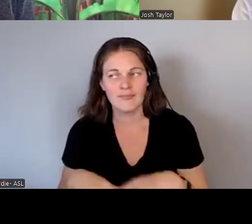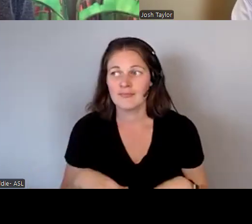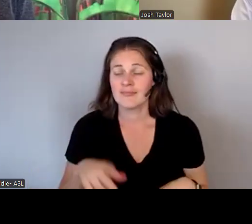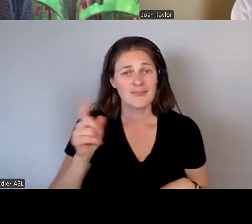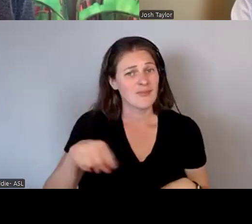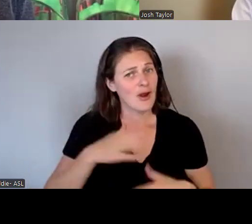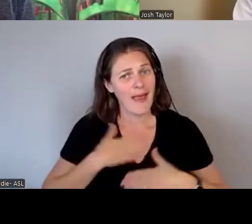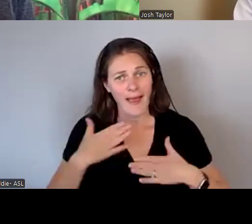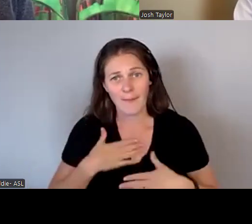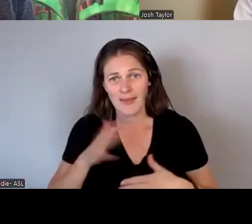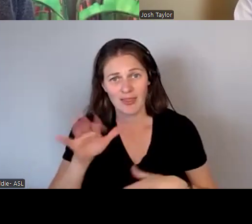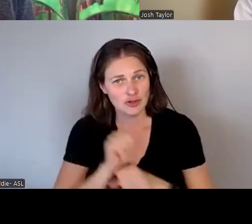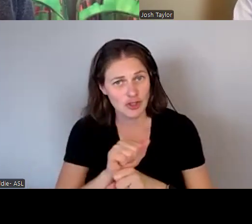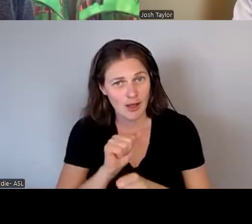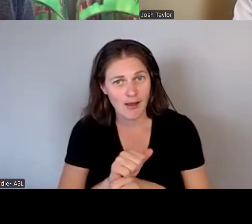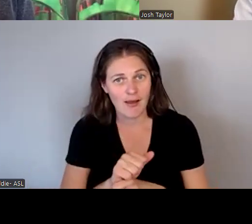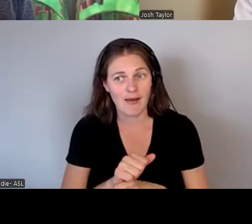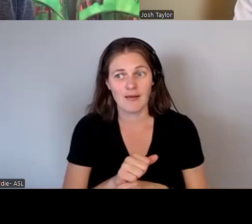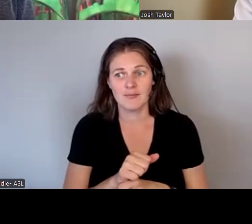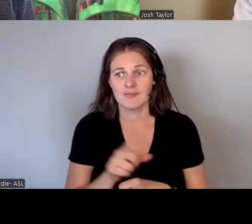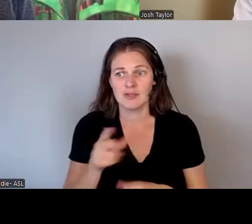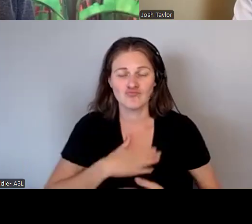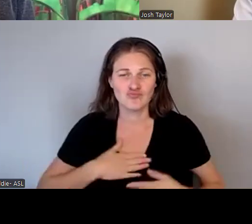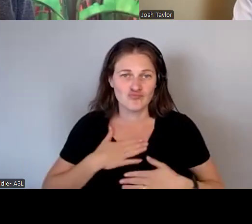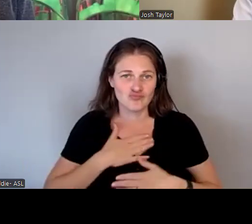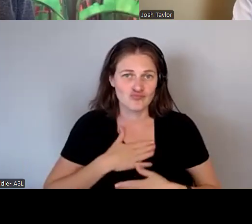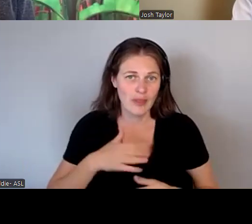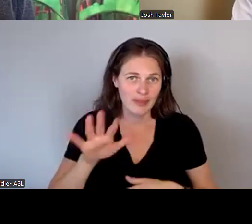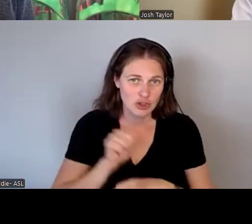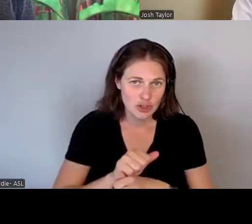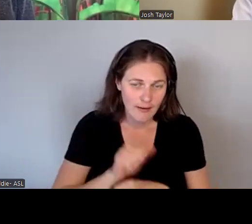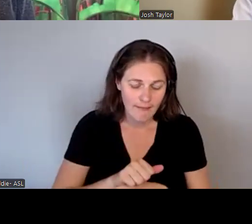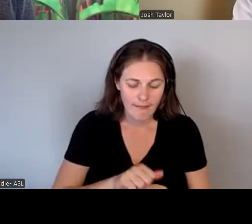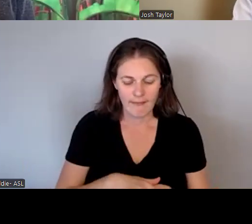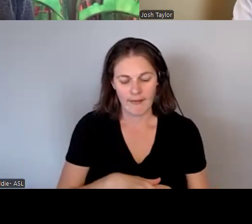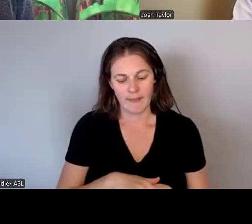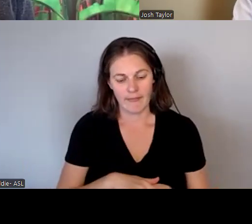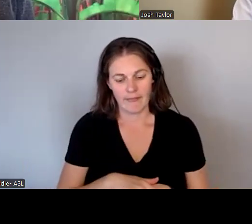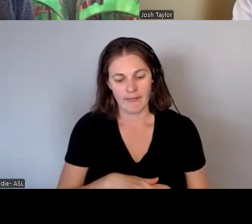They found the thing that they enjoy doing. And I think, like,